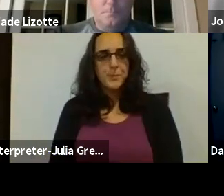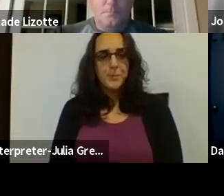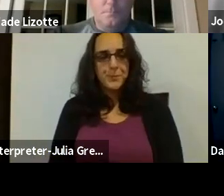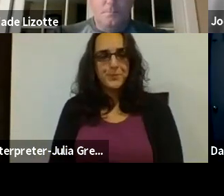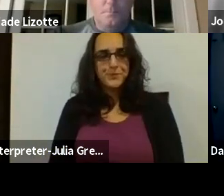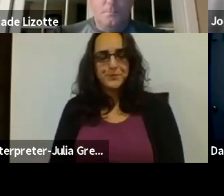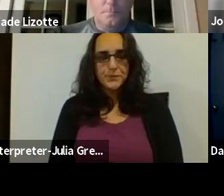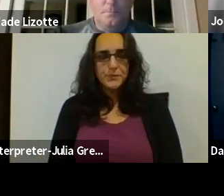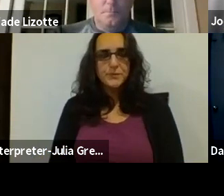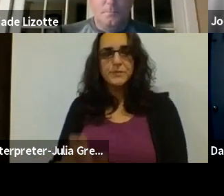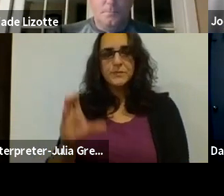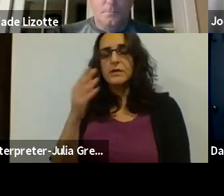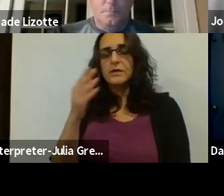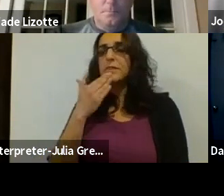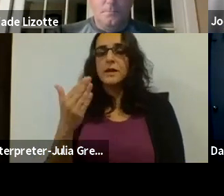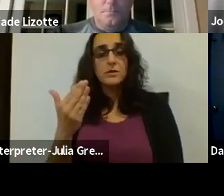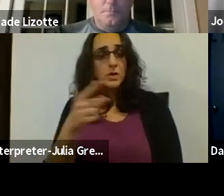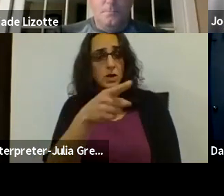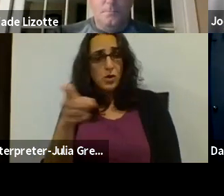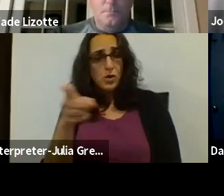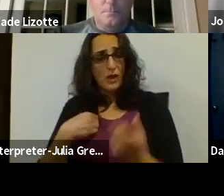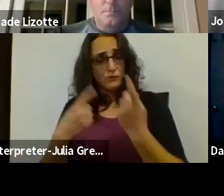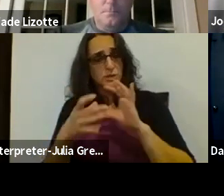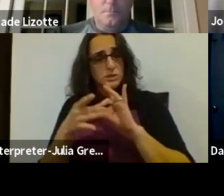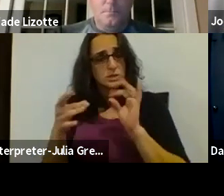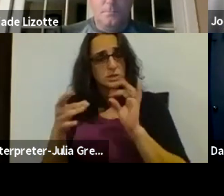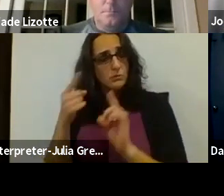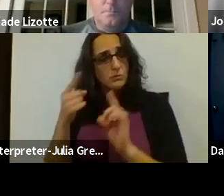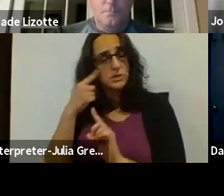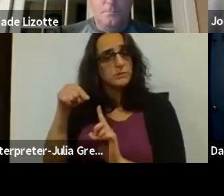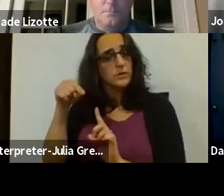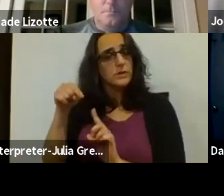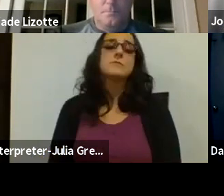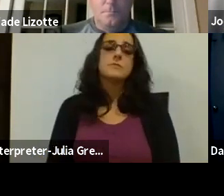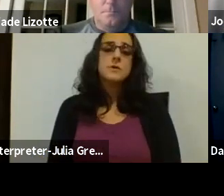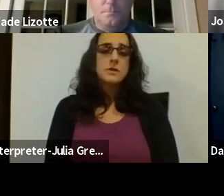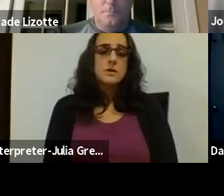Carolyn Gallagher: Thanks. Any. Was there any questions or comments on them. Joe Baeta, Supt. : So there's no vote tonight, Madam chairs.